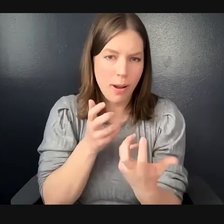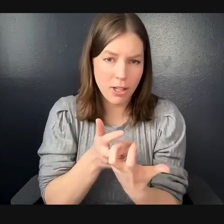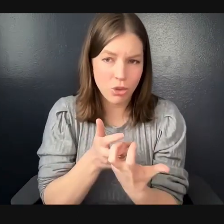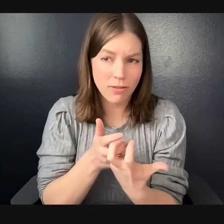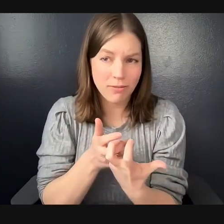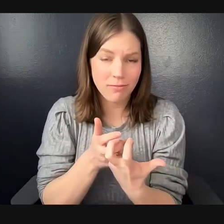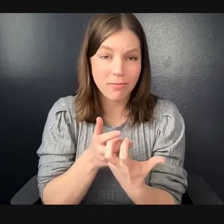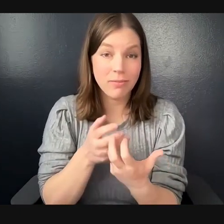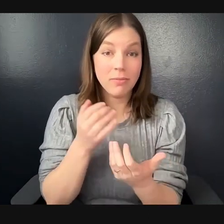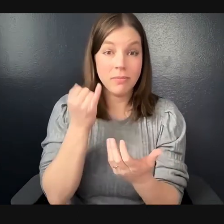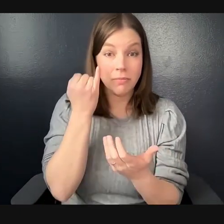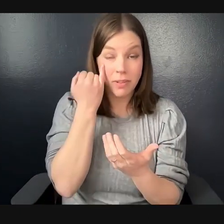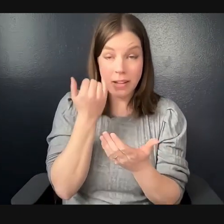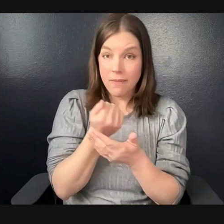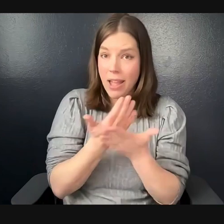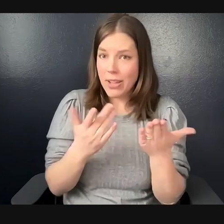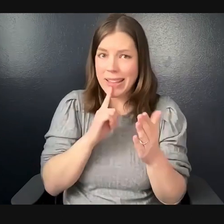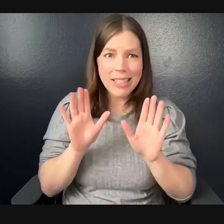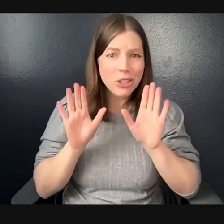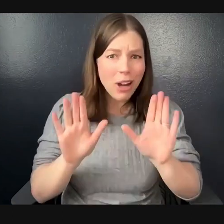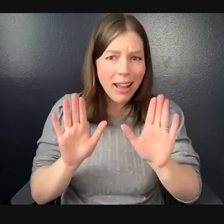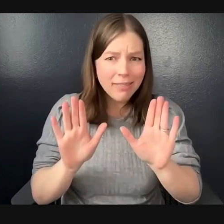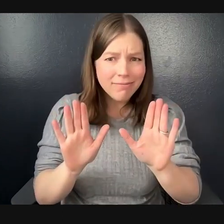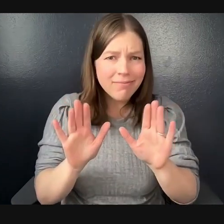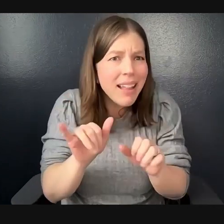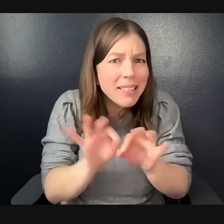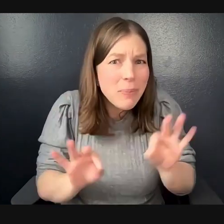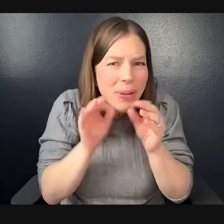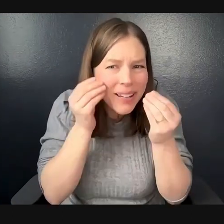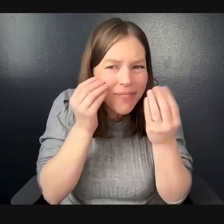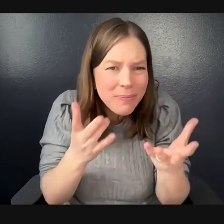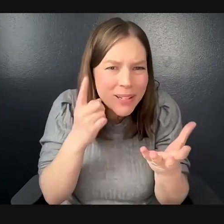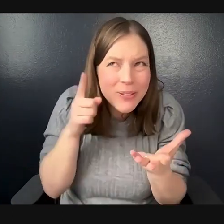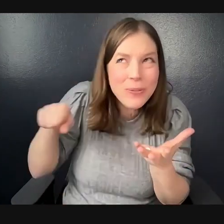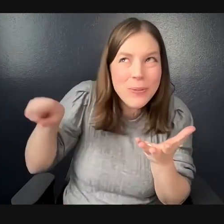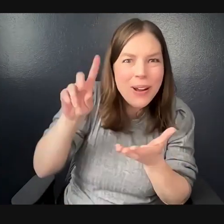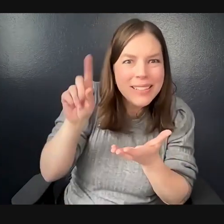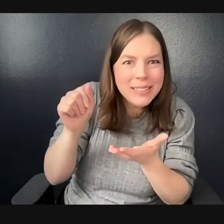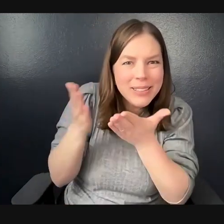about your accommodations, evaluate your access. If things are great, that is important for that office